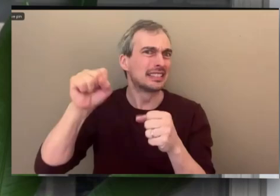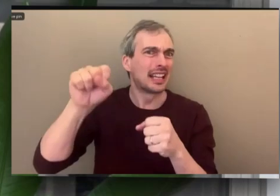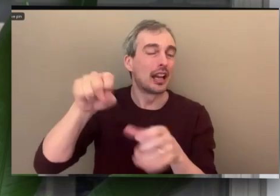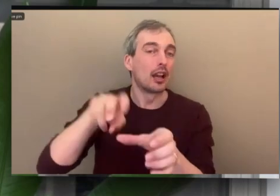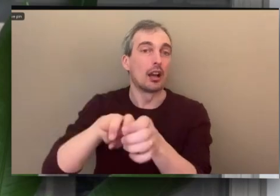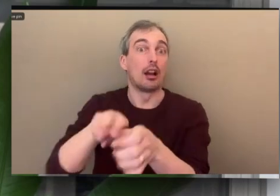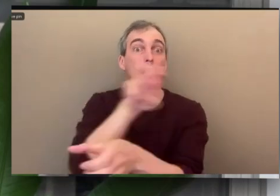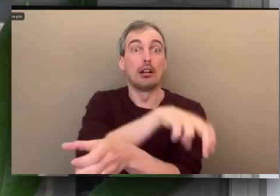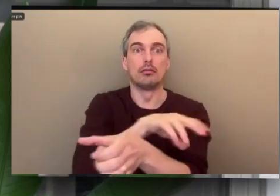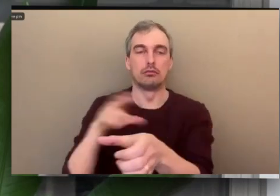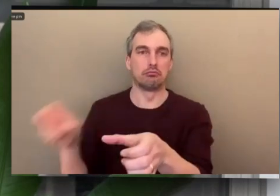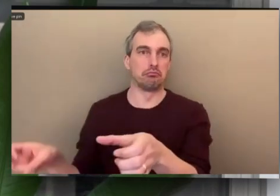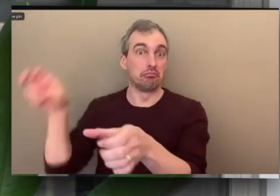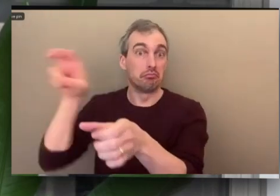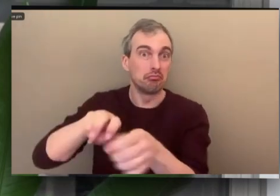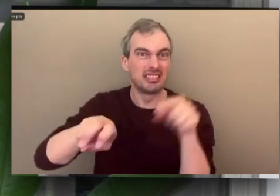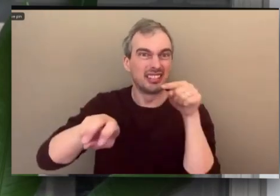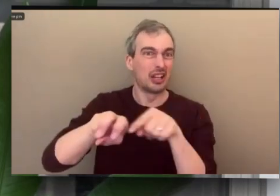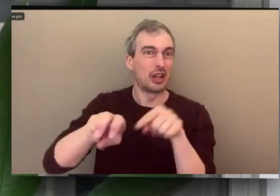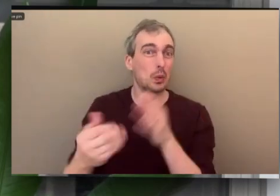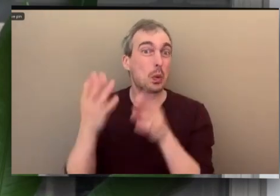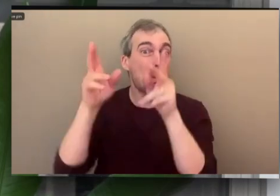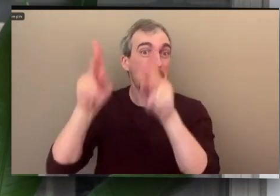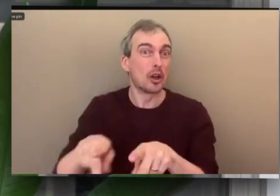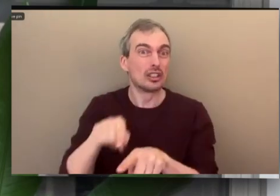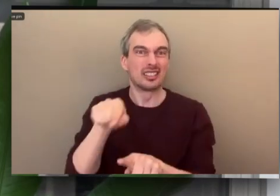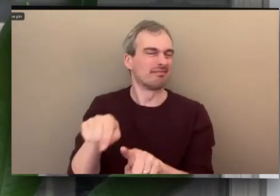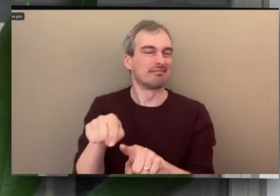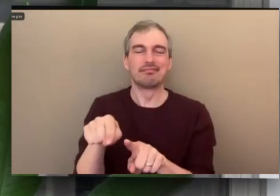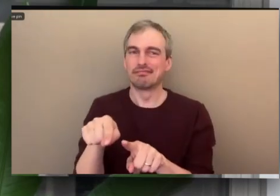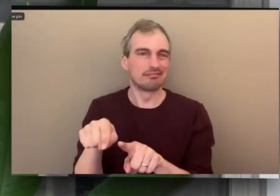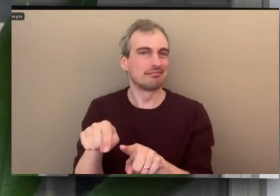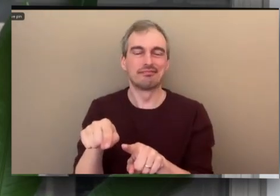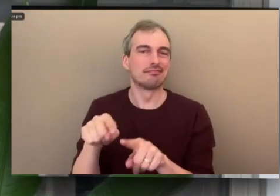Maybe they don't understand the culture of Verizon. They're new. Whatever it may be. It doesn't really matter.